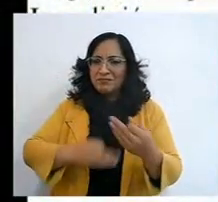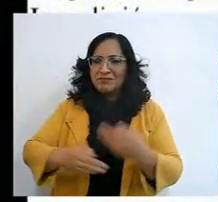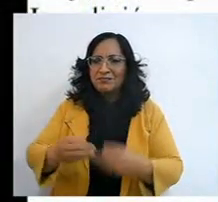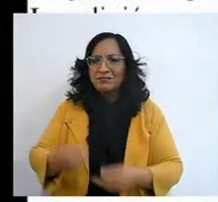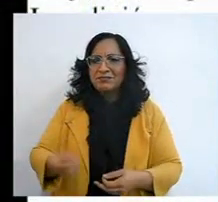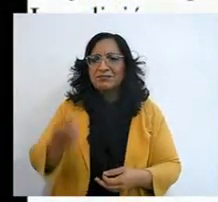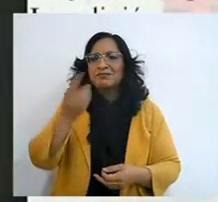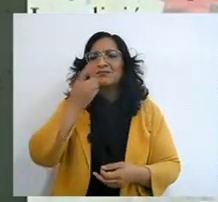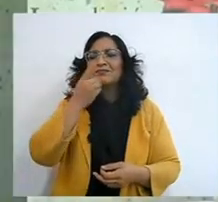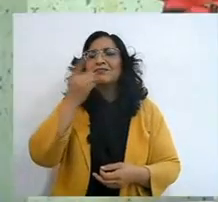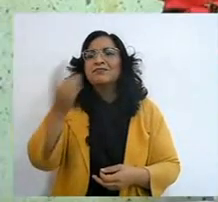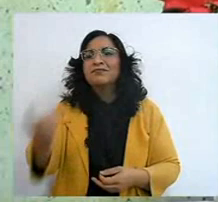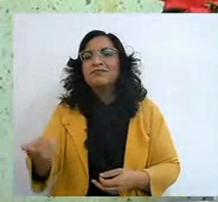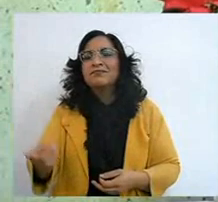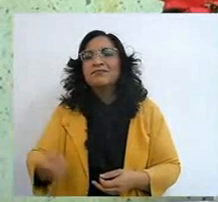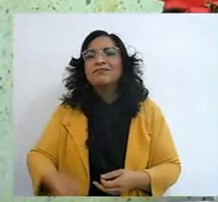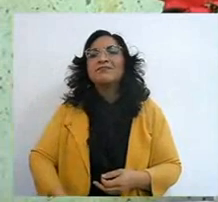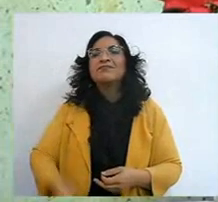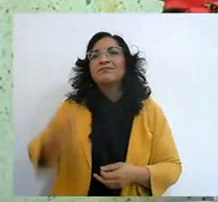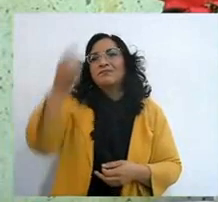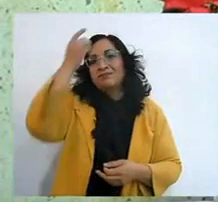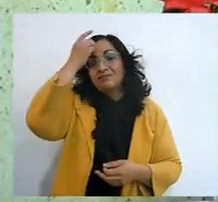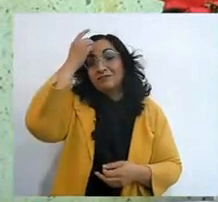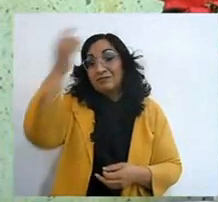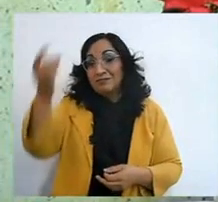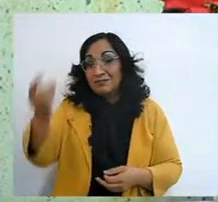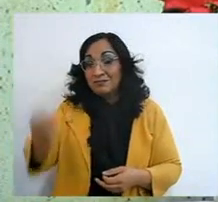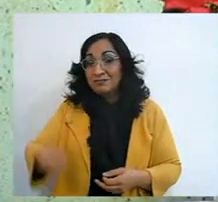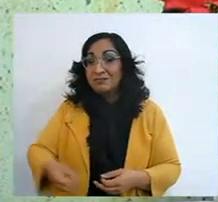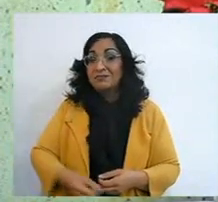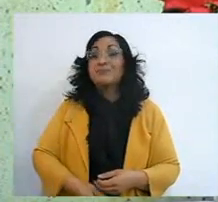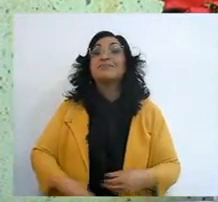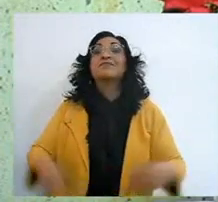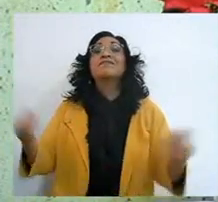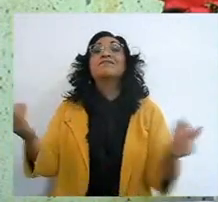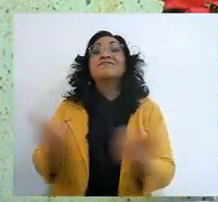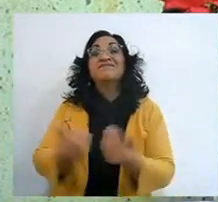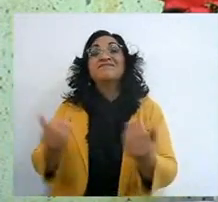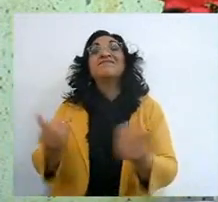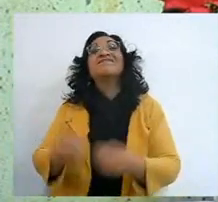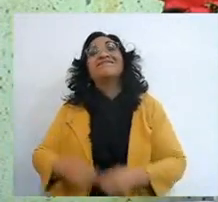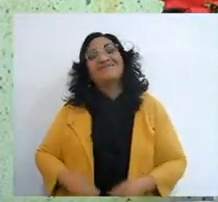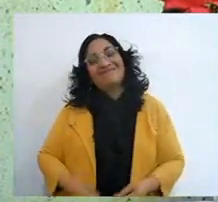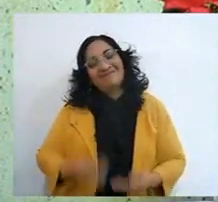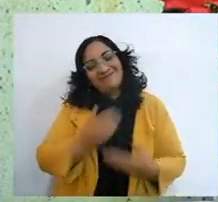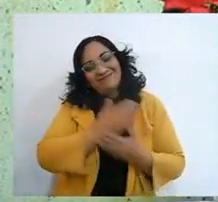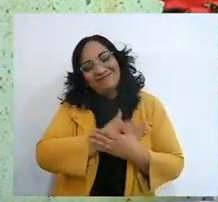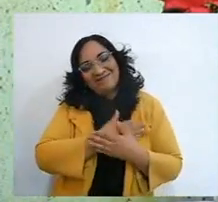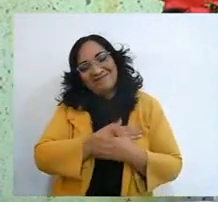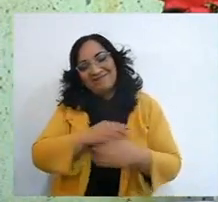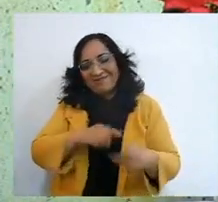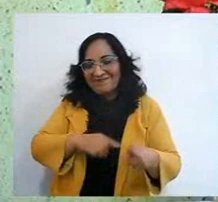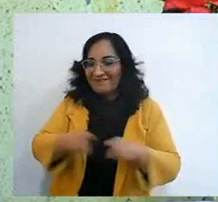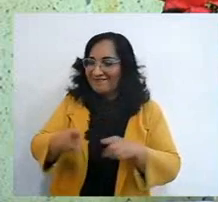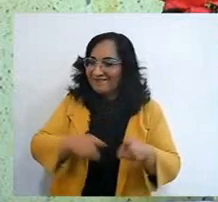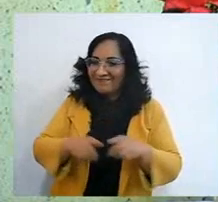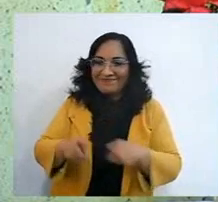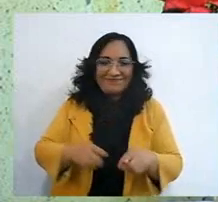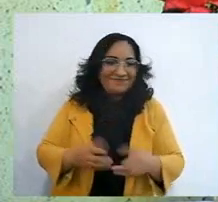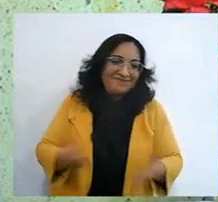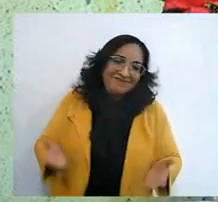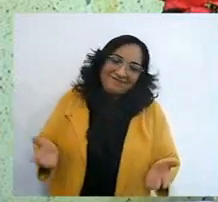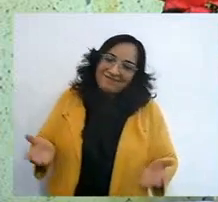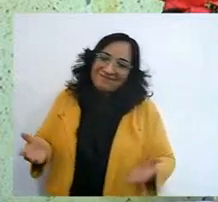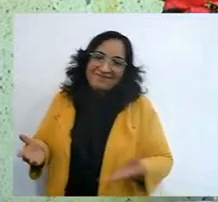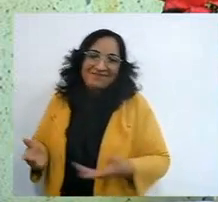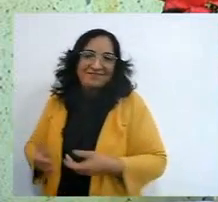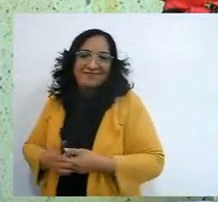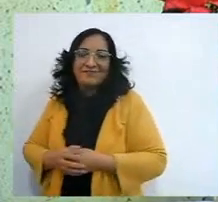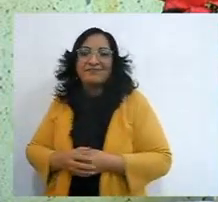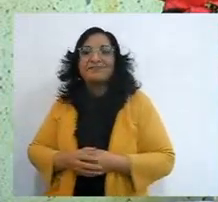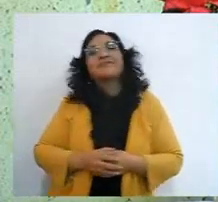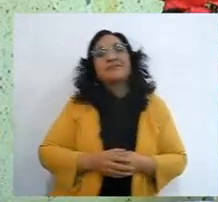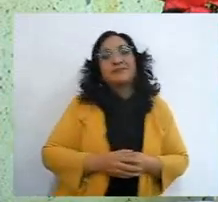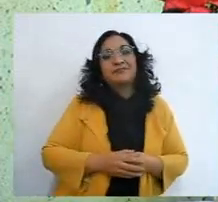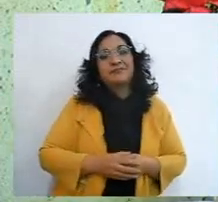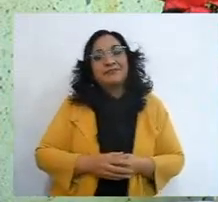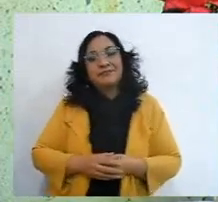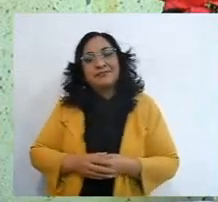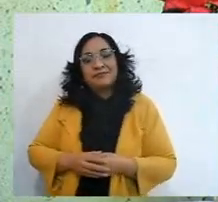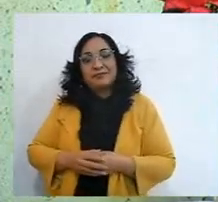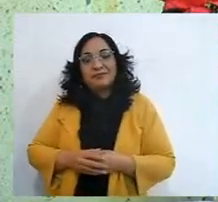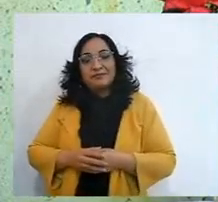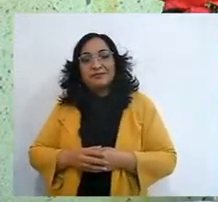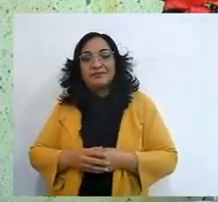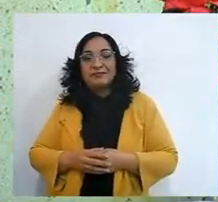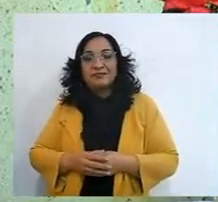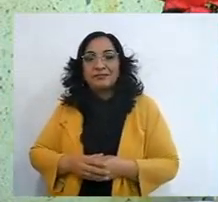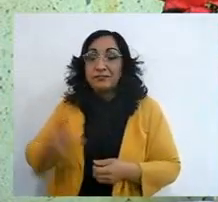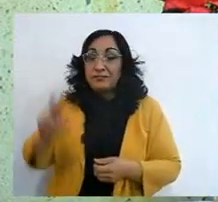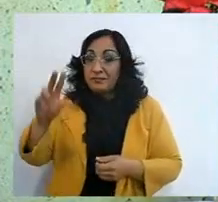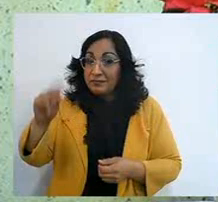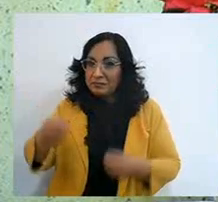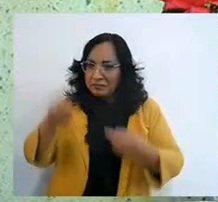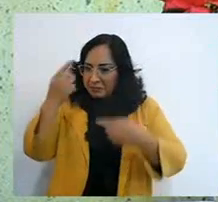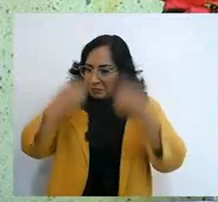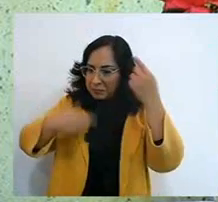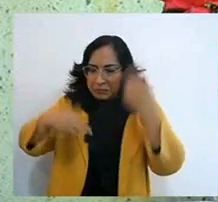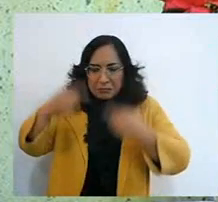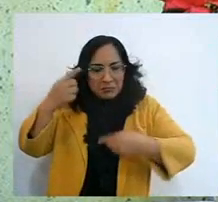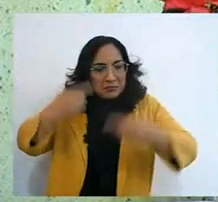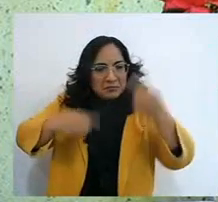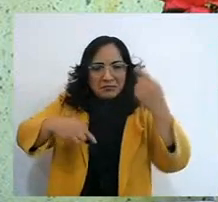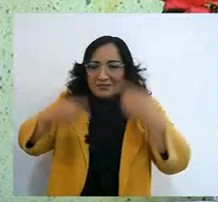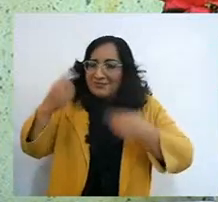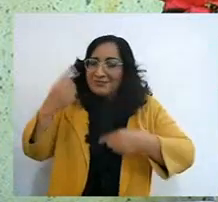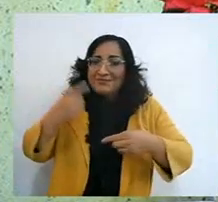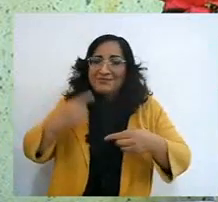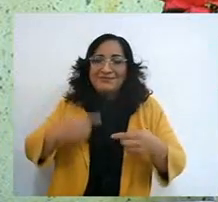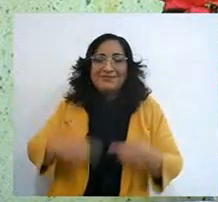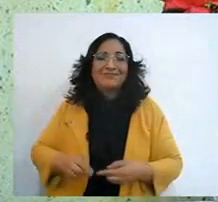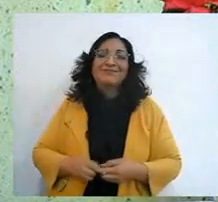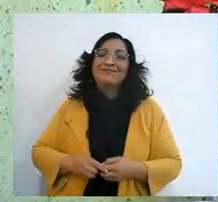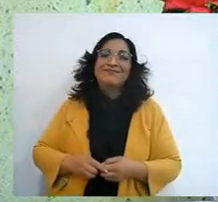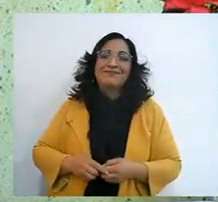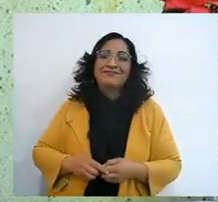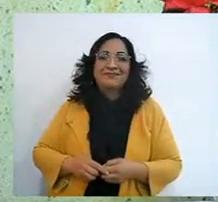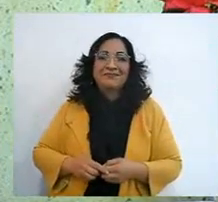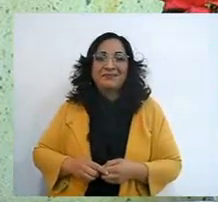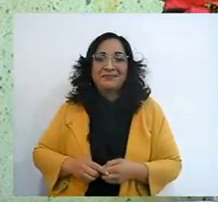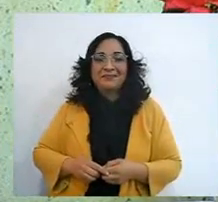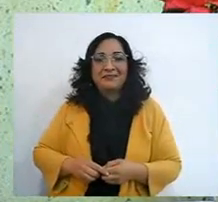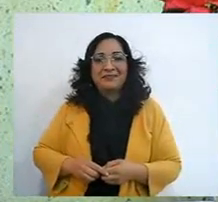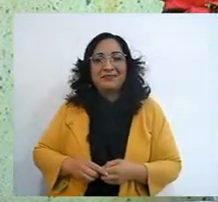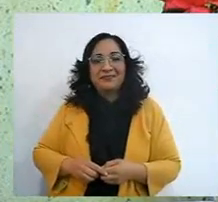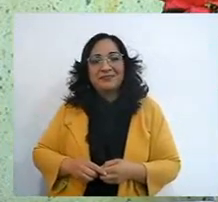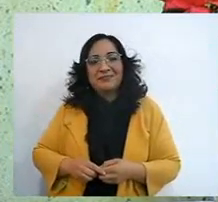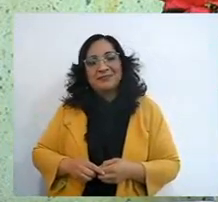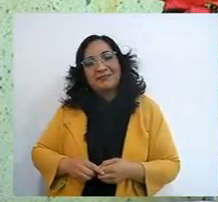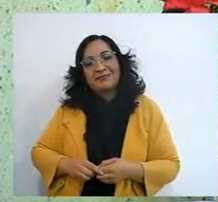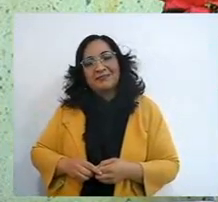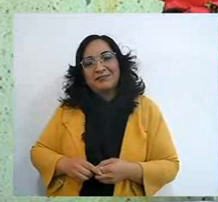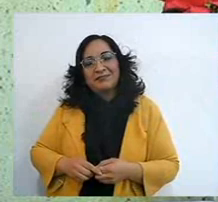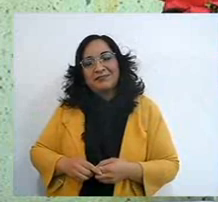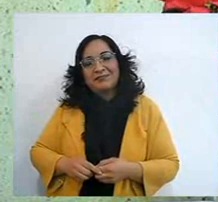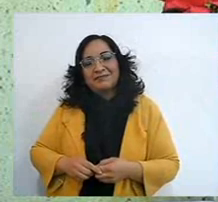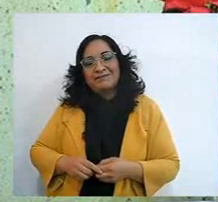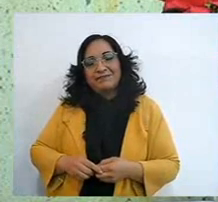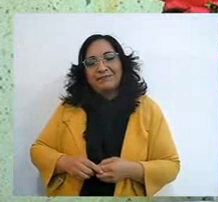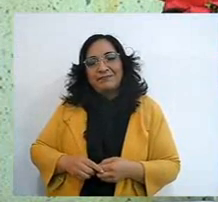So, beloved brethens, I say, it really is impossible, no, not to cry, not to shed tears,